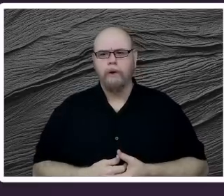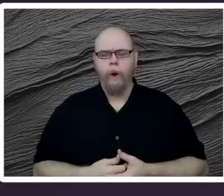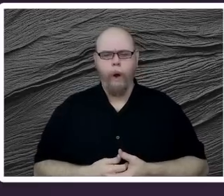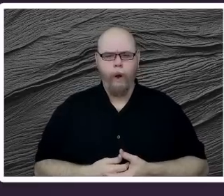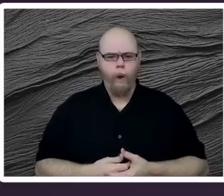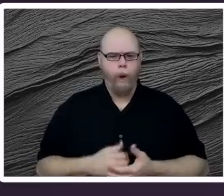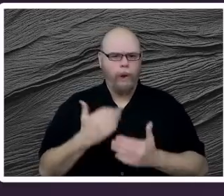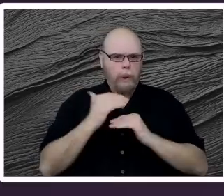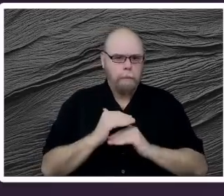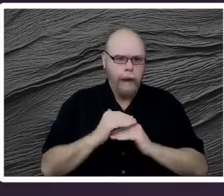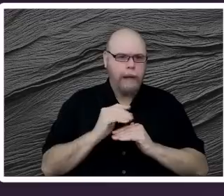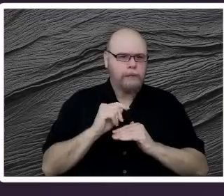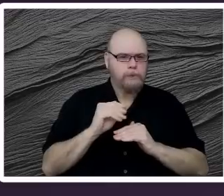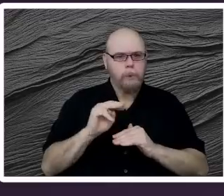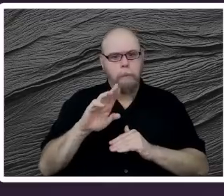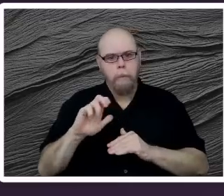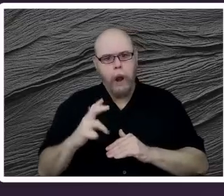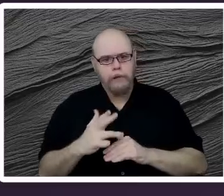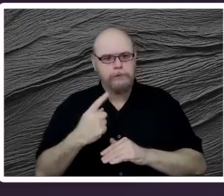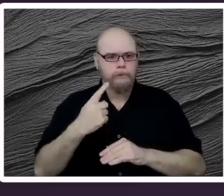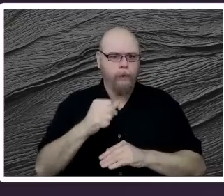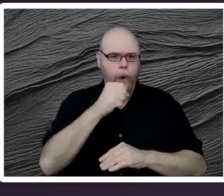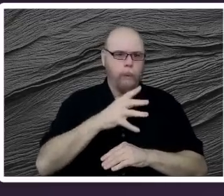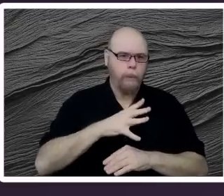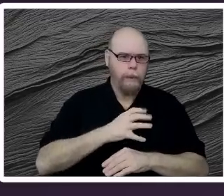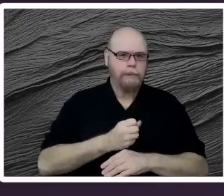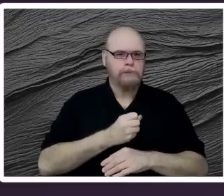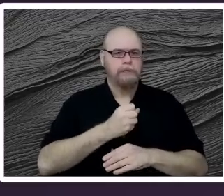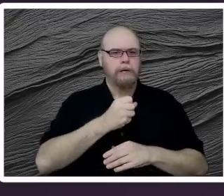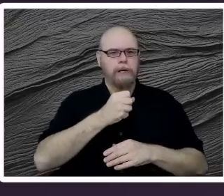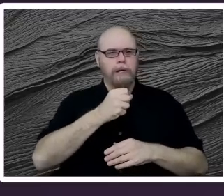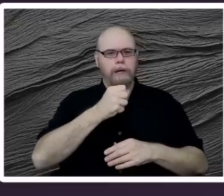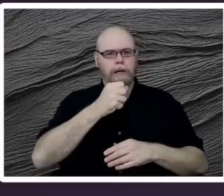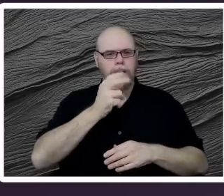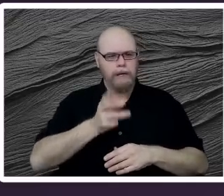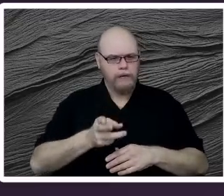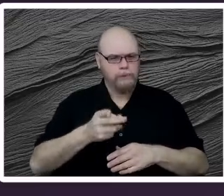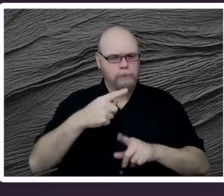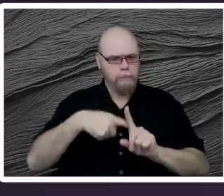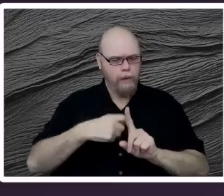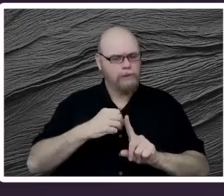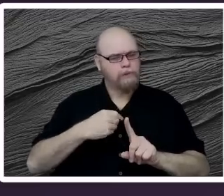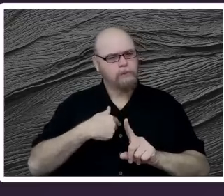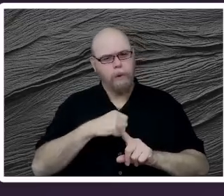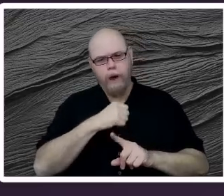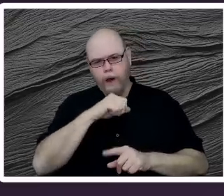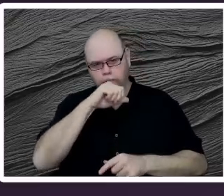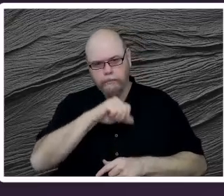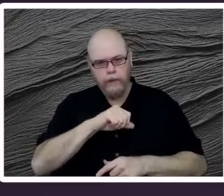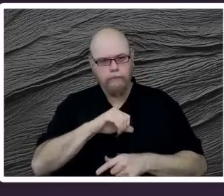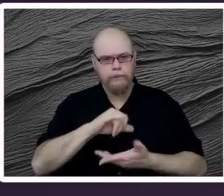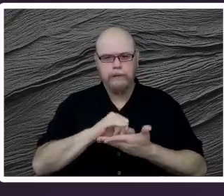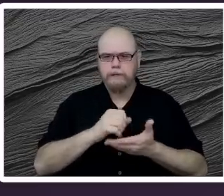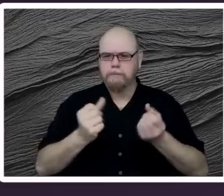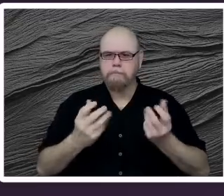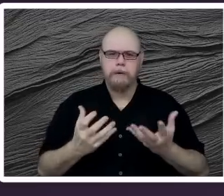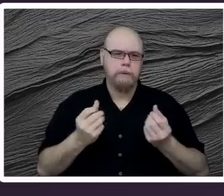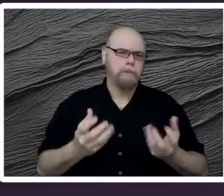Women's History Month. So, I love the many examples that they give. Again, a lot of it,